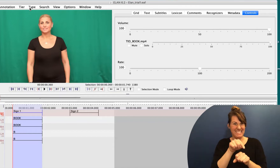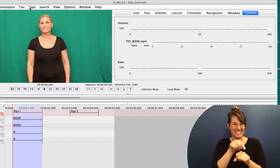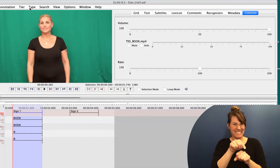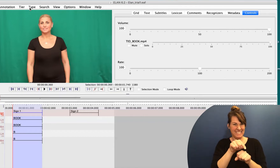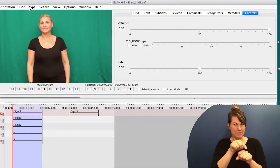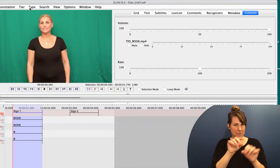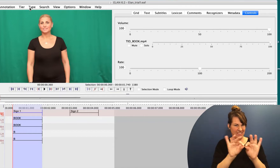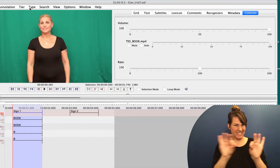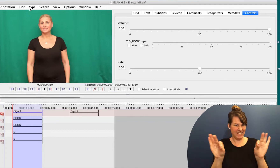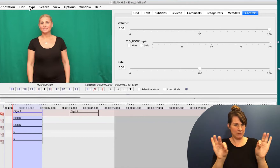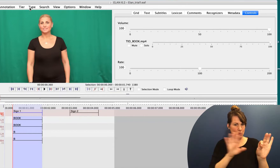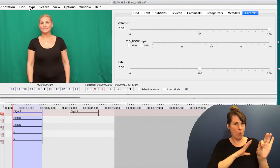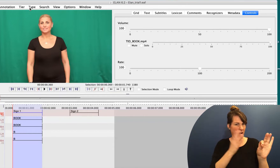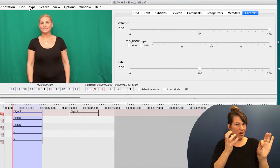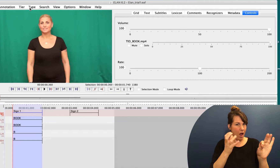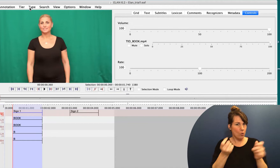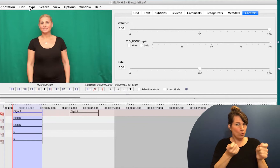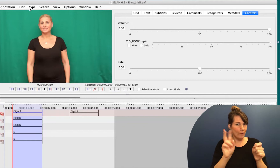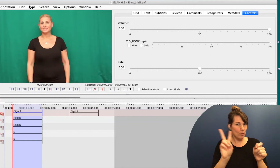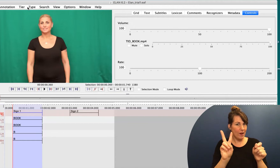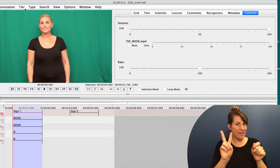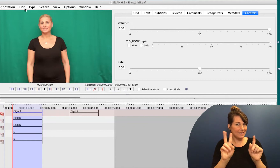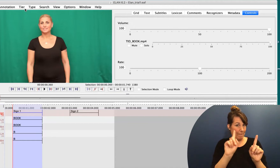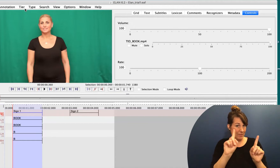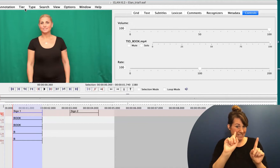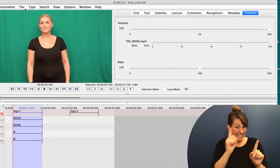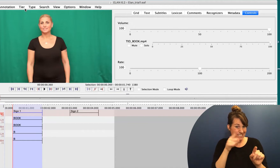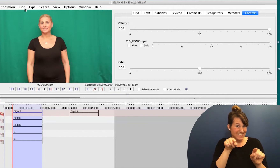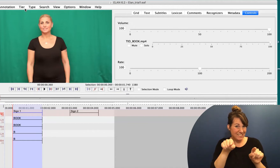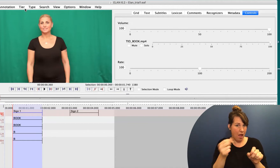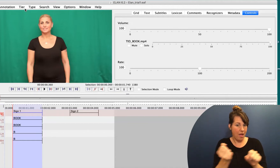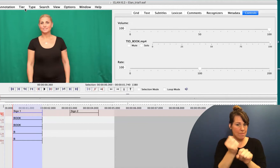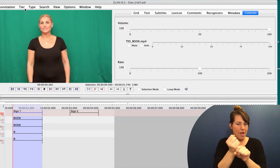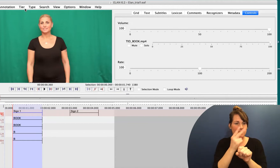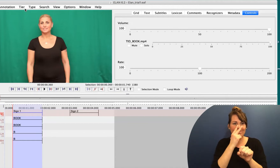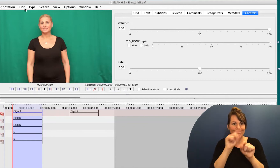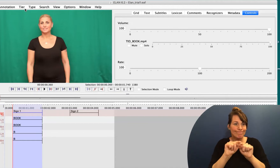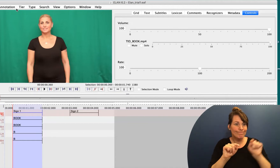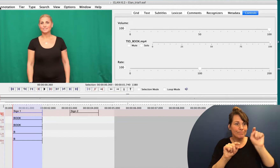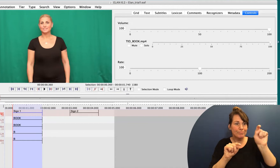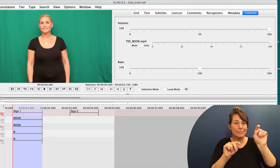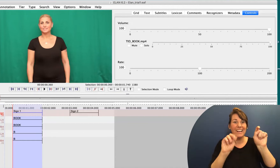But in this specific example, we also want to create controlled vocabulary.